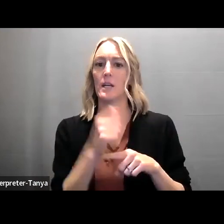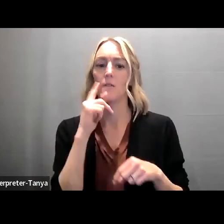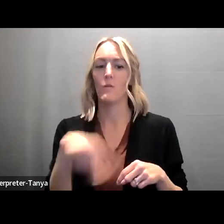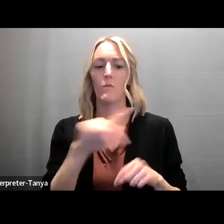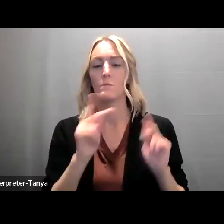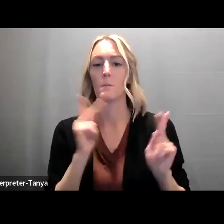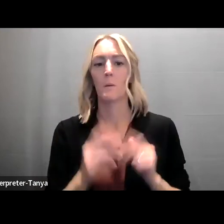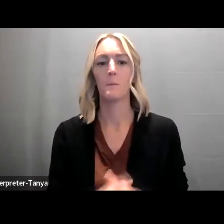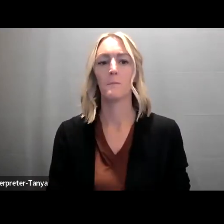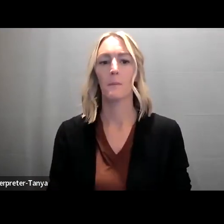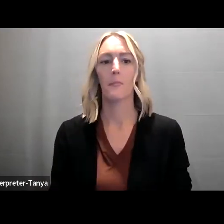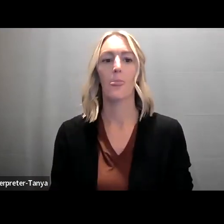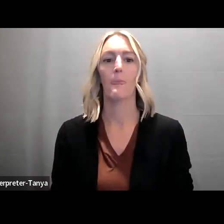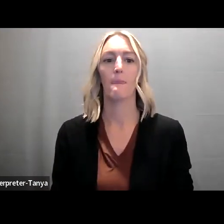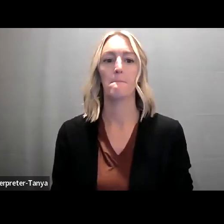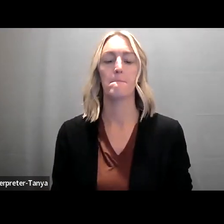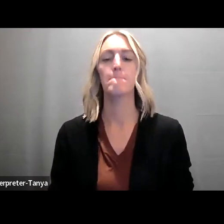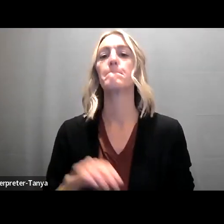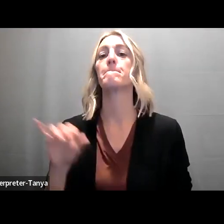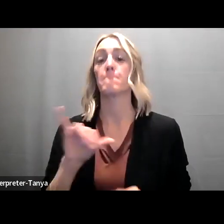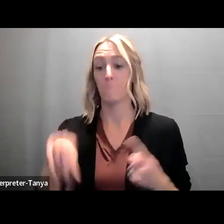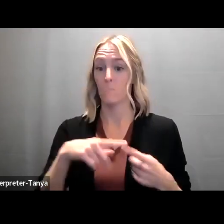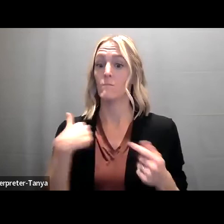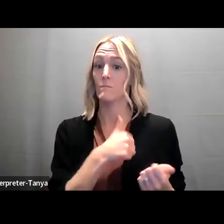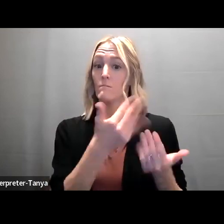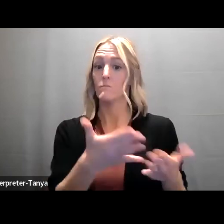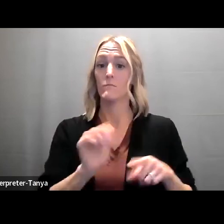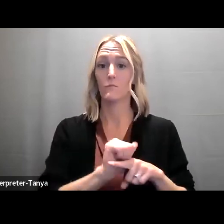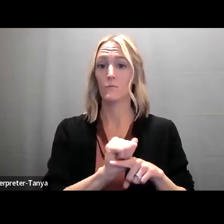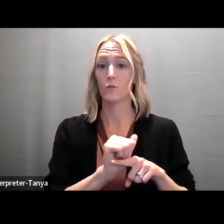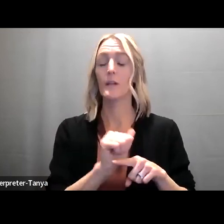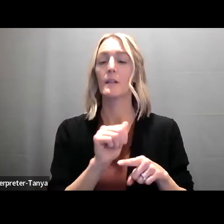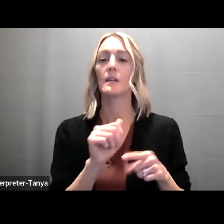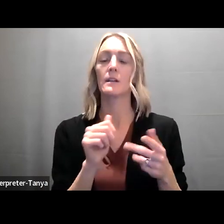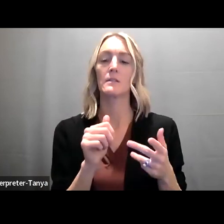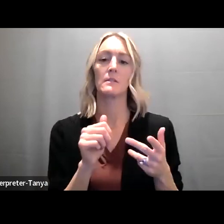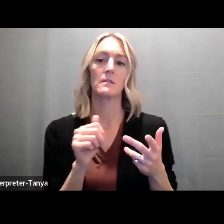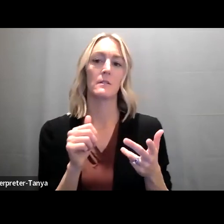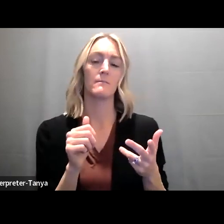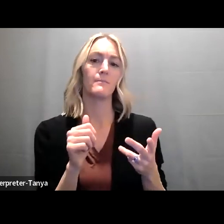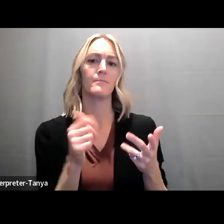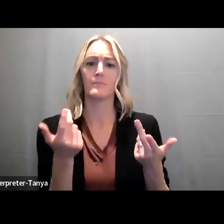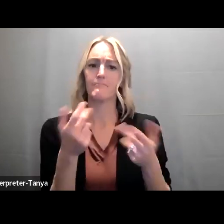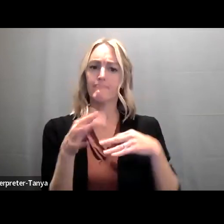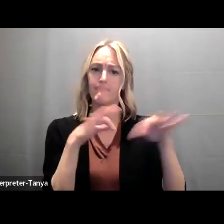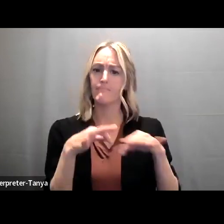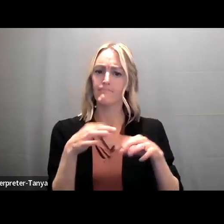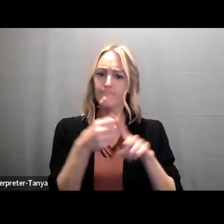And then also, you know talking to more doing, talking to them about doing, you know, what is the rule? What is the purpose?